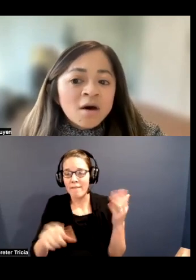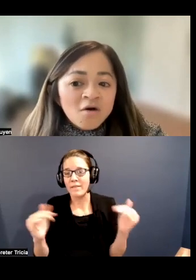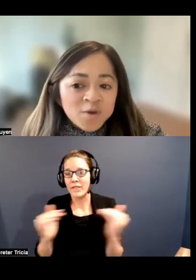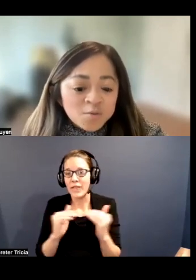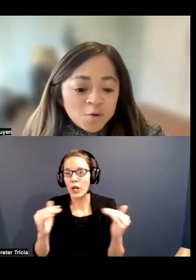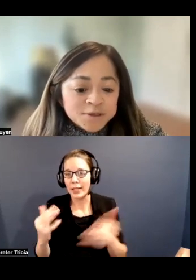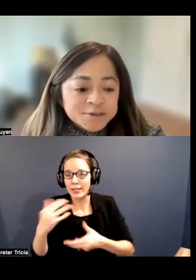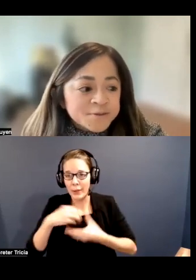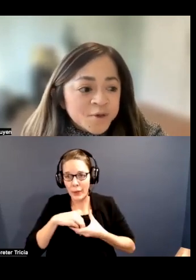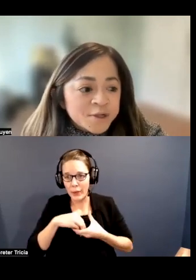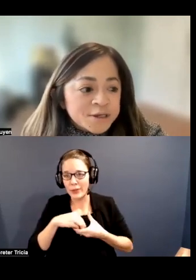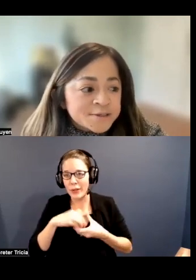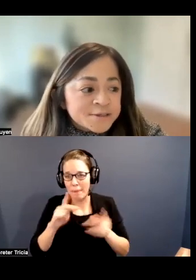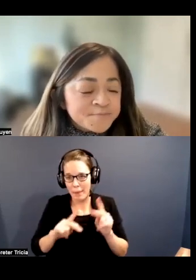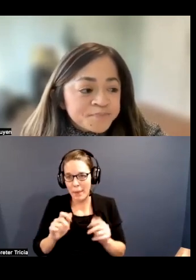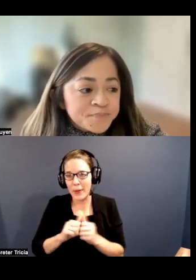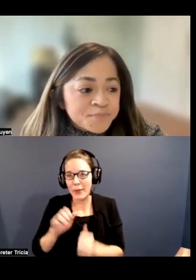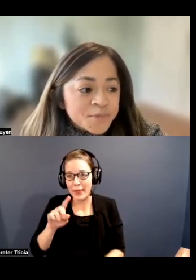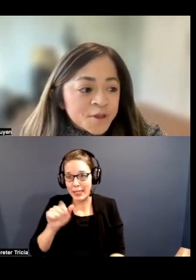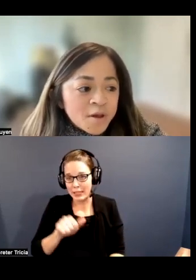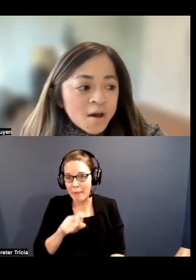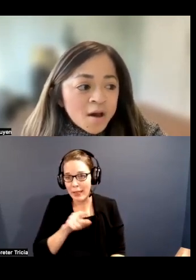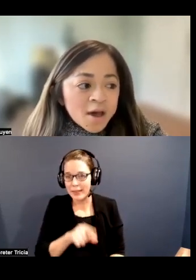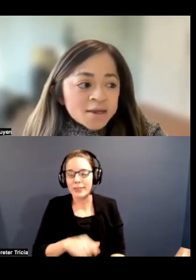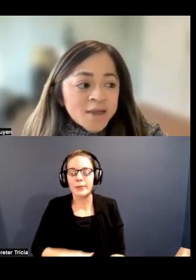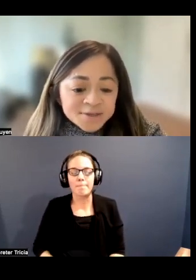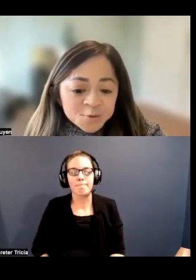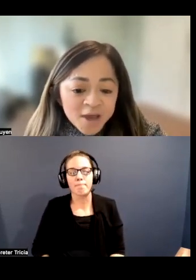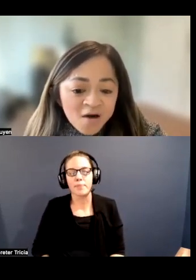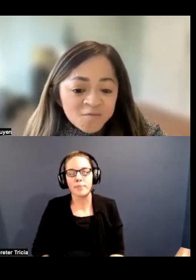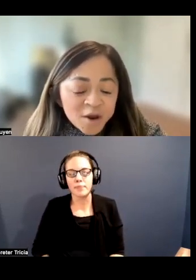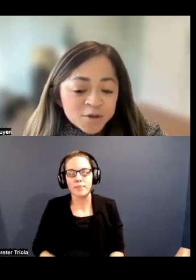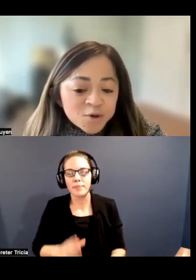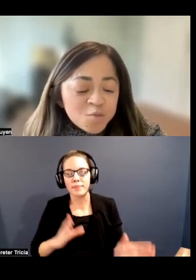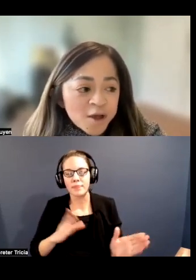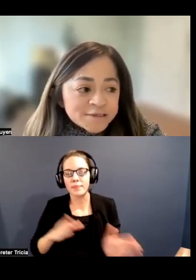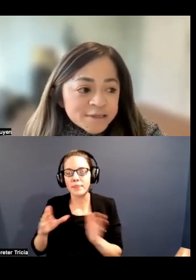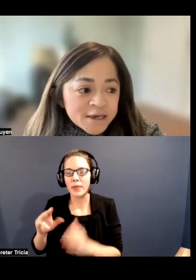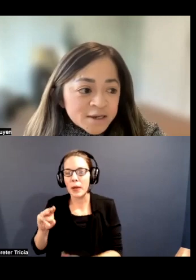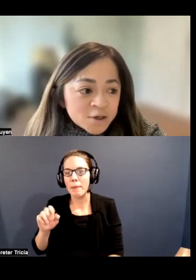of people with disabilities. Next, we have Mary Lou Breslin,